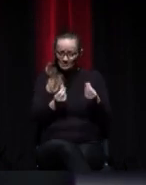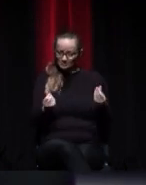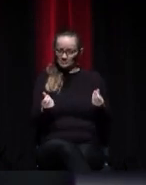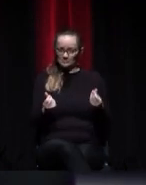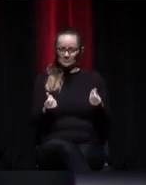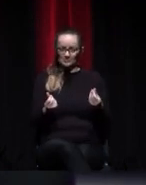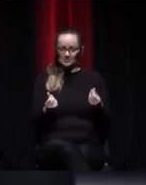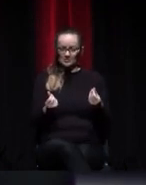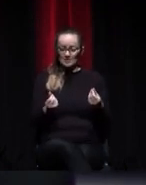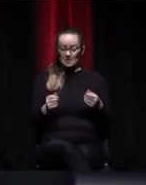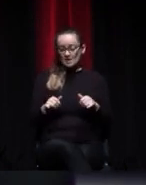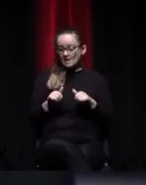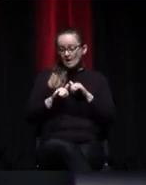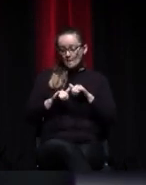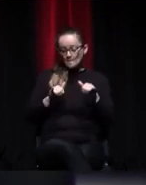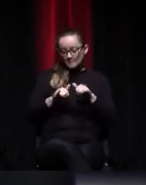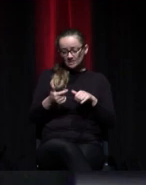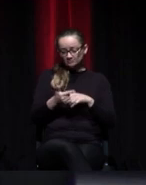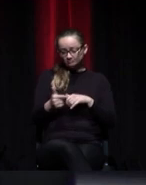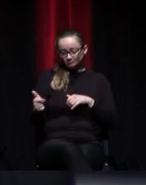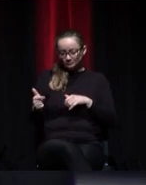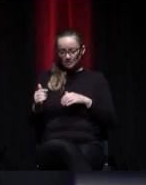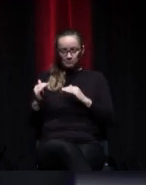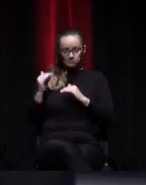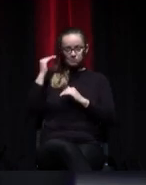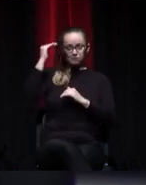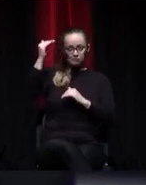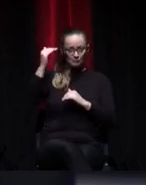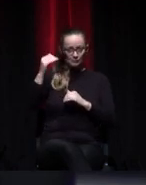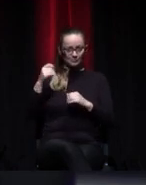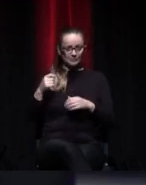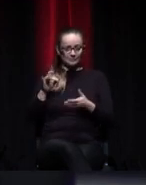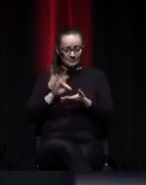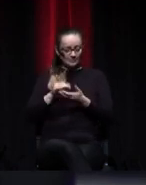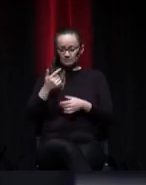The press doesn't have an ultimate program to make it count, it shouldn't, anyway.